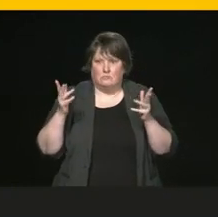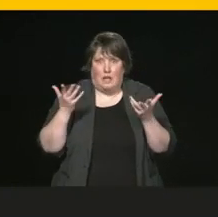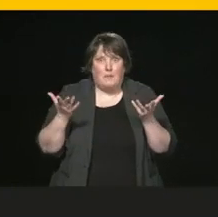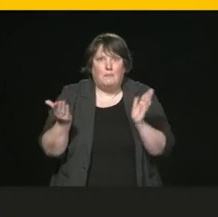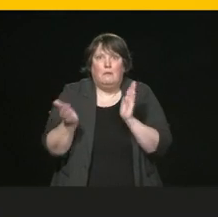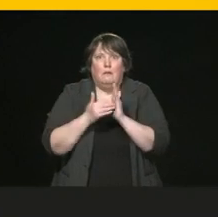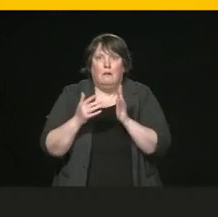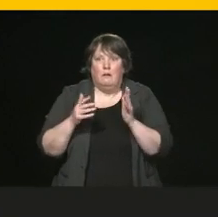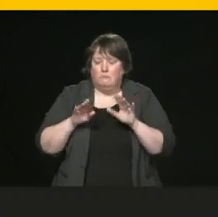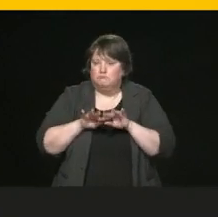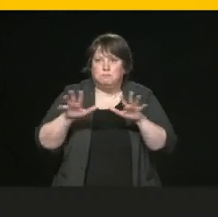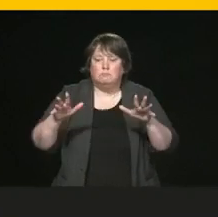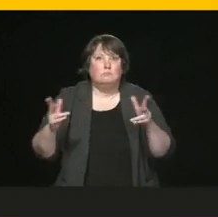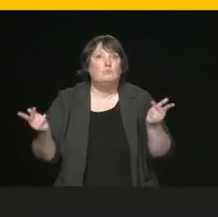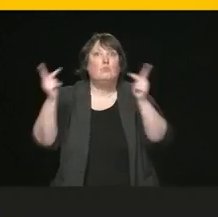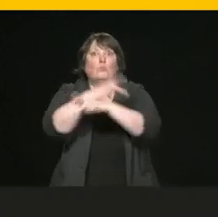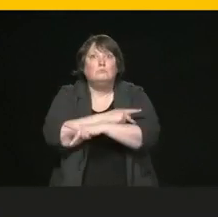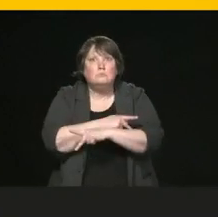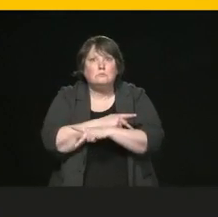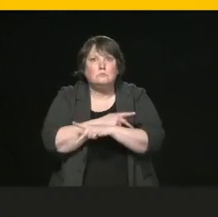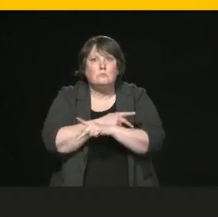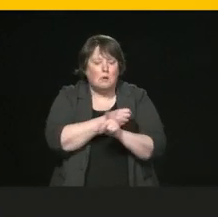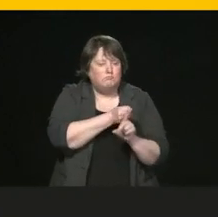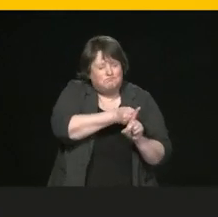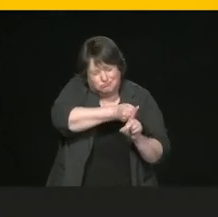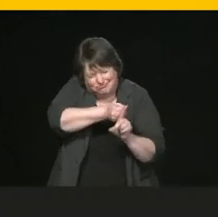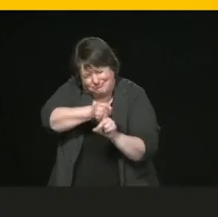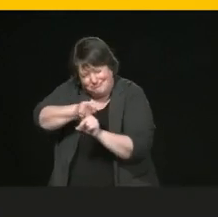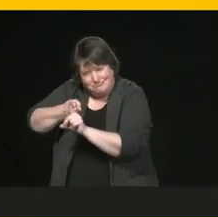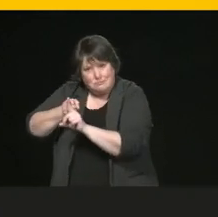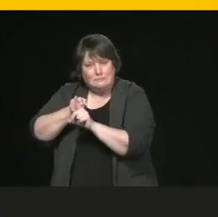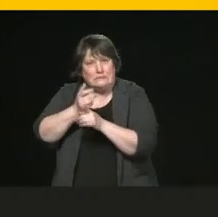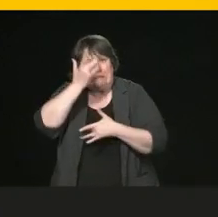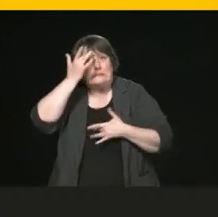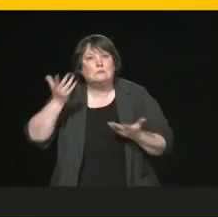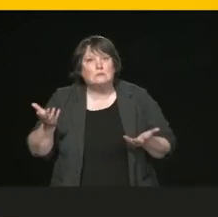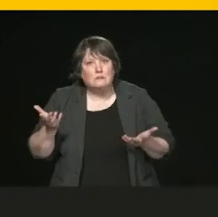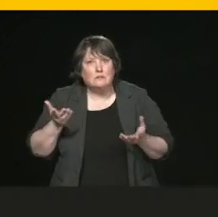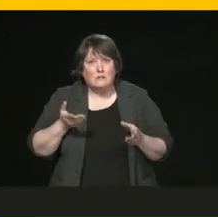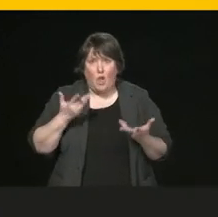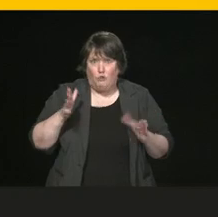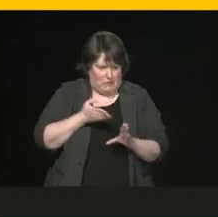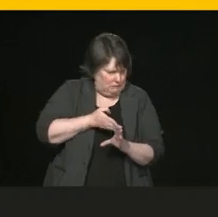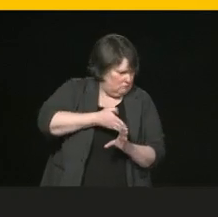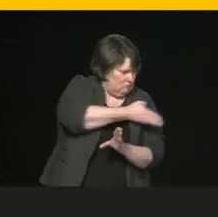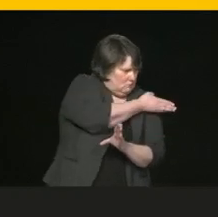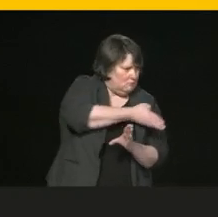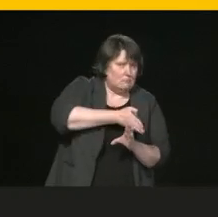QUICKLY, WE COULD VERY EASILY FIND OURSELVES IN AN EVEN WORSE